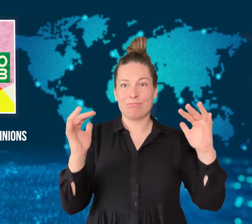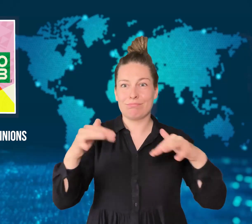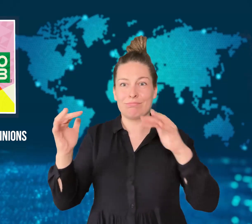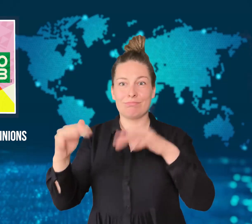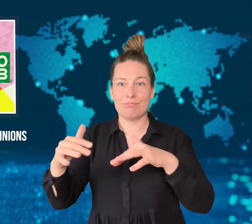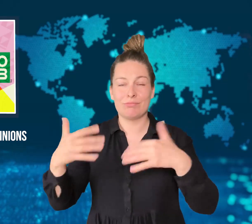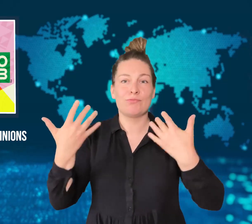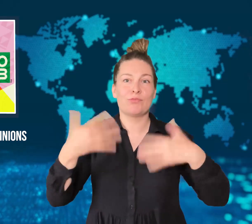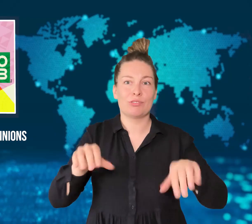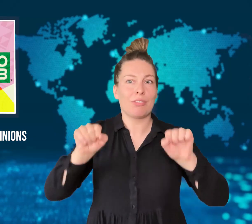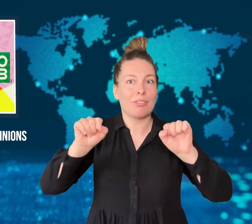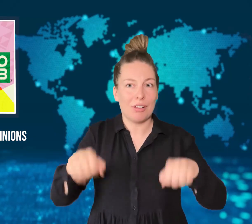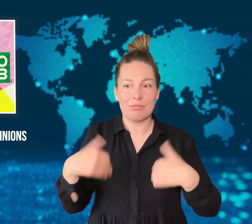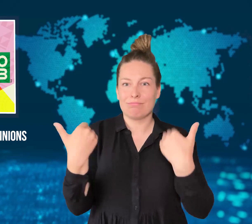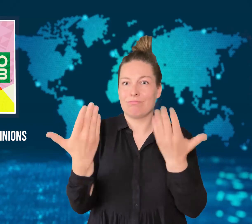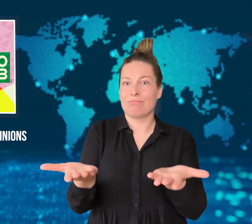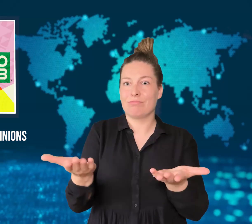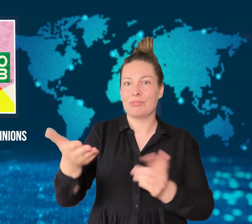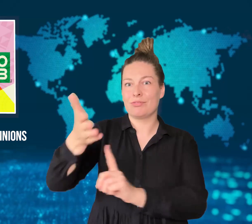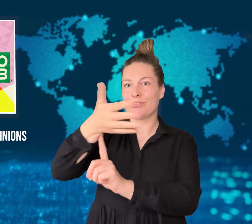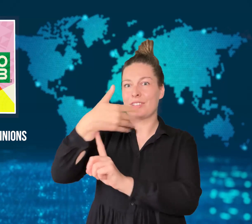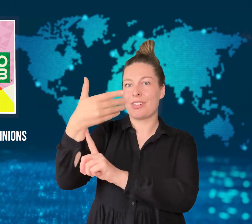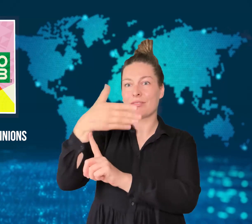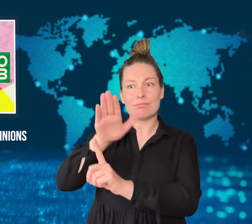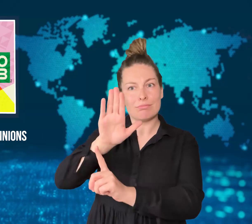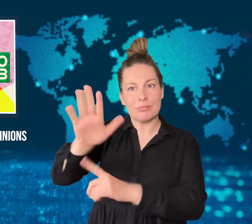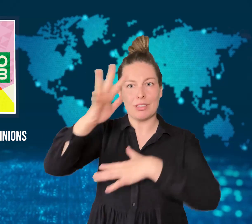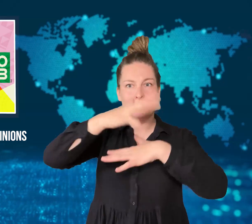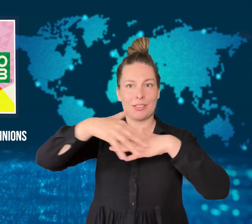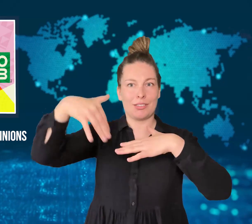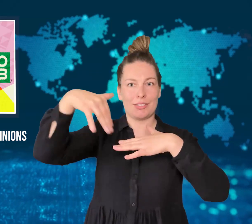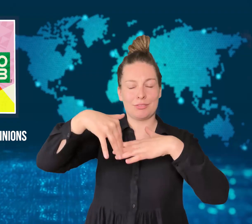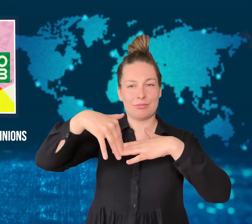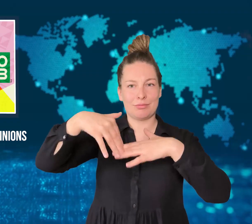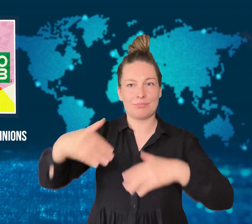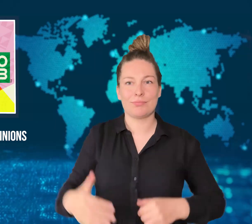inside stadiums in Australia and New Zealand.